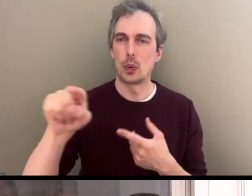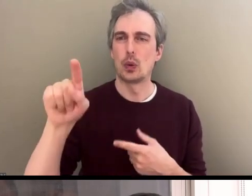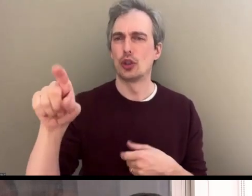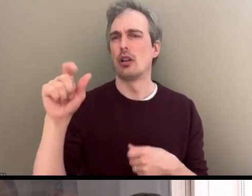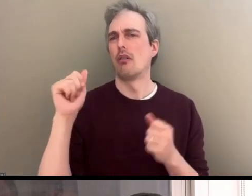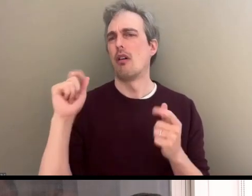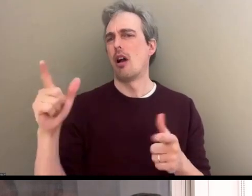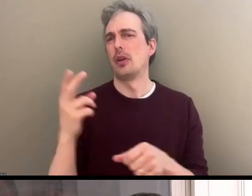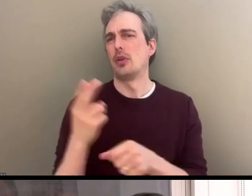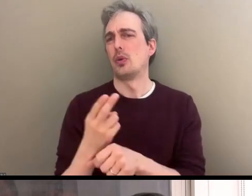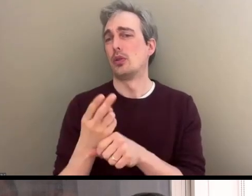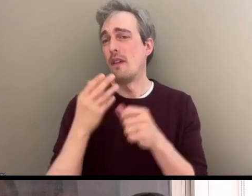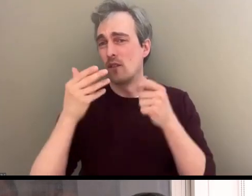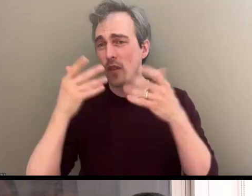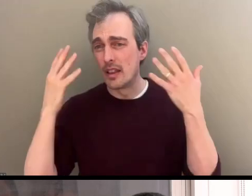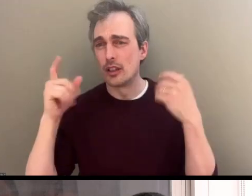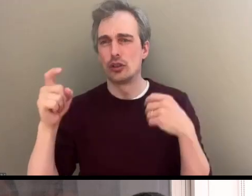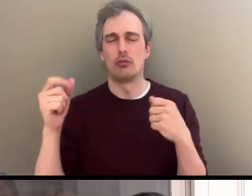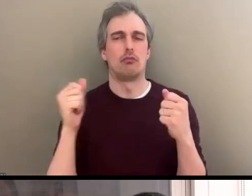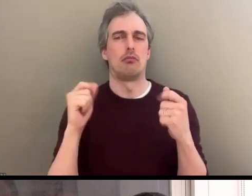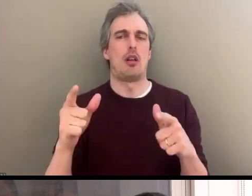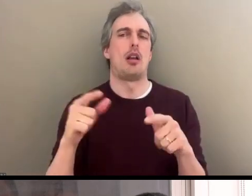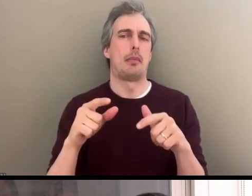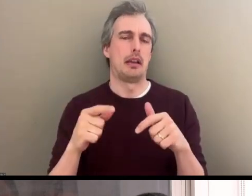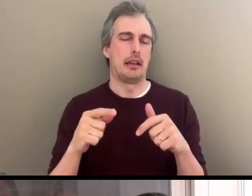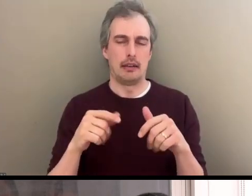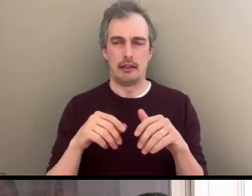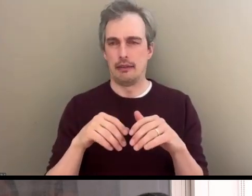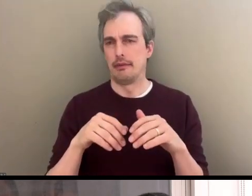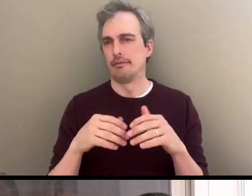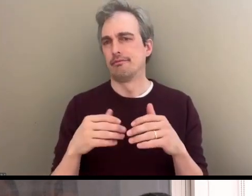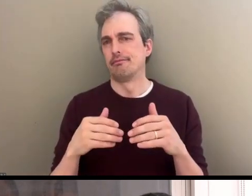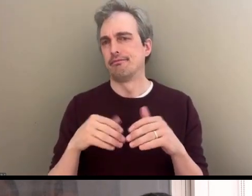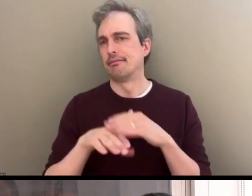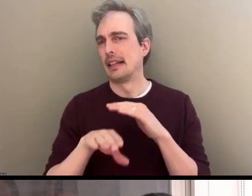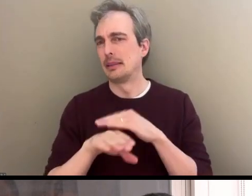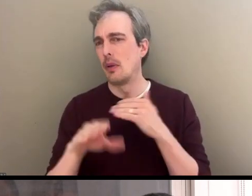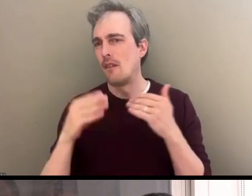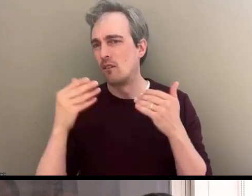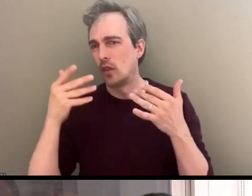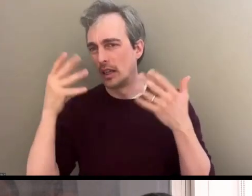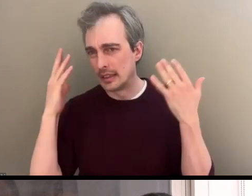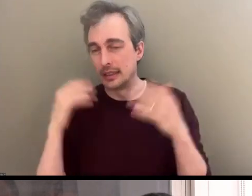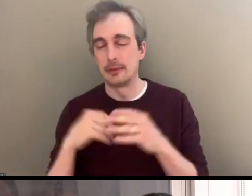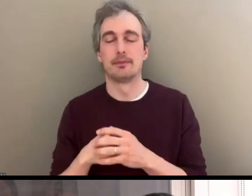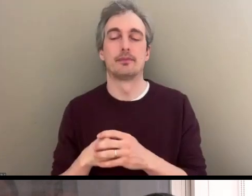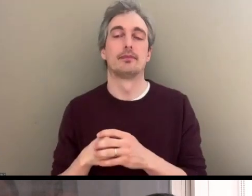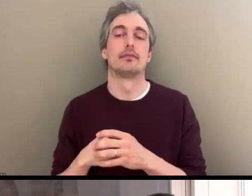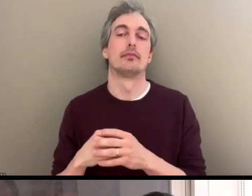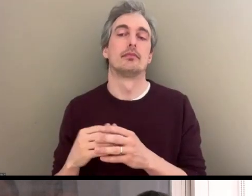To go back to number one, which was the partnerships. Partnerships.